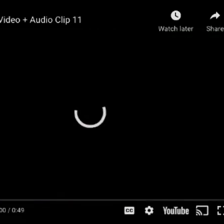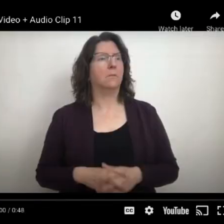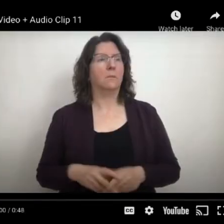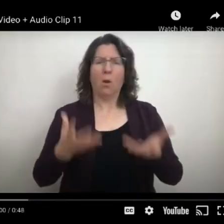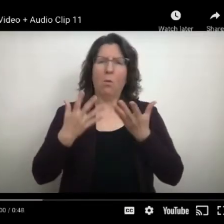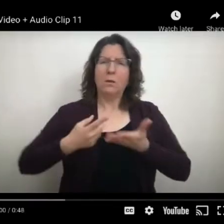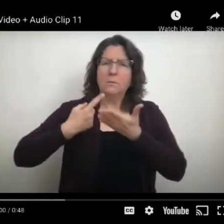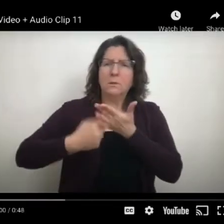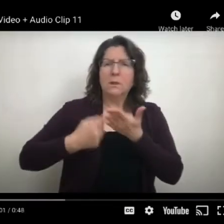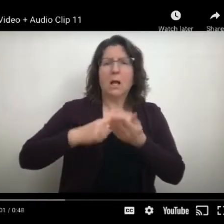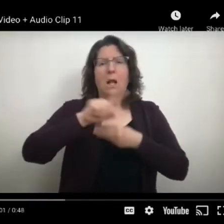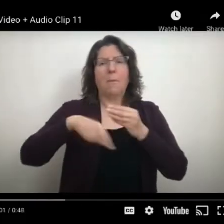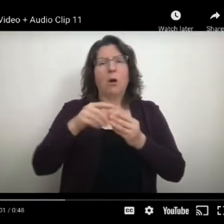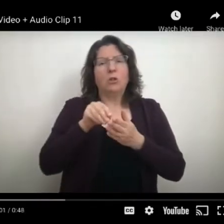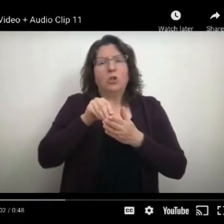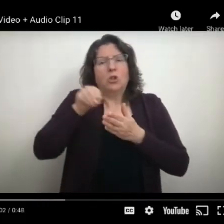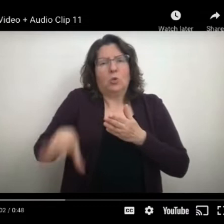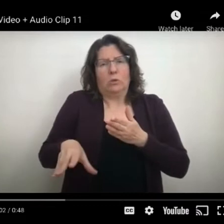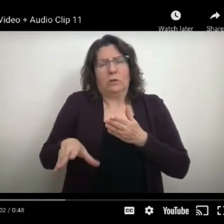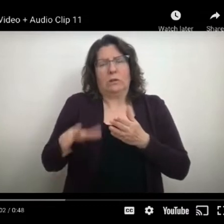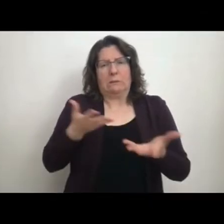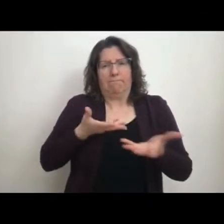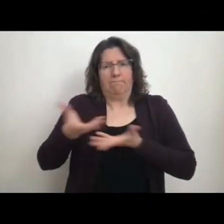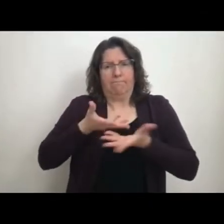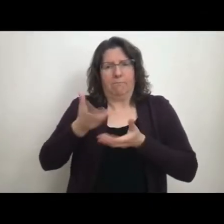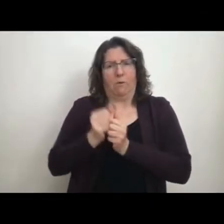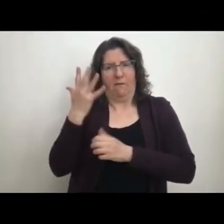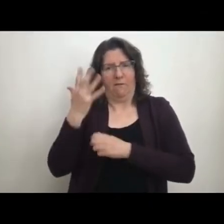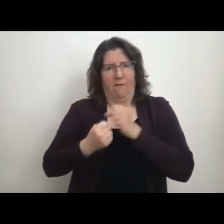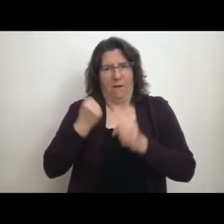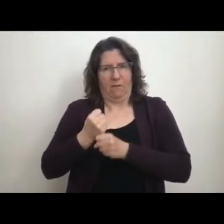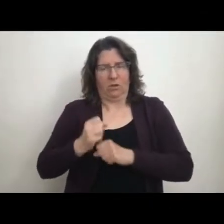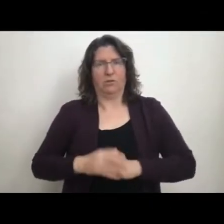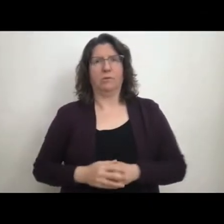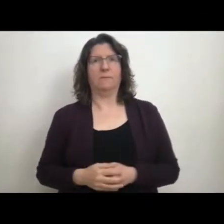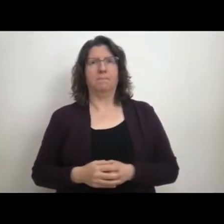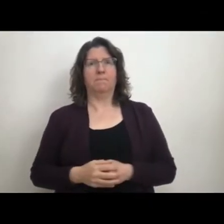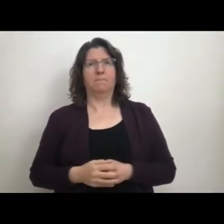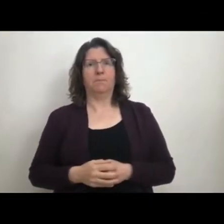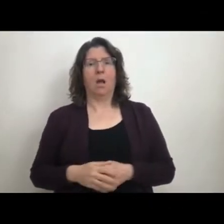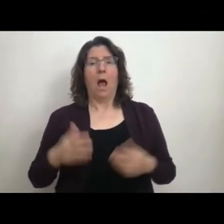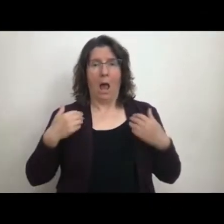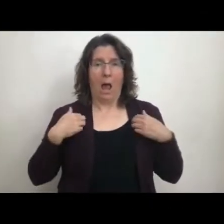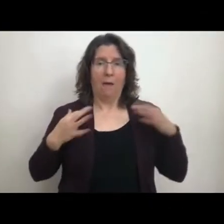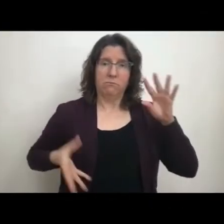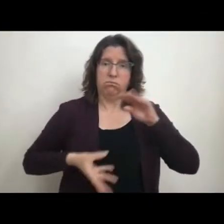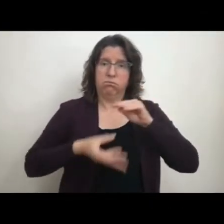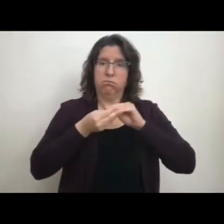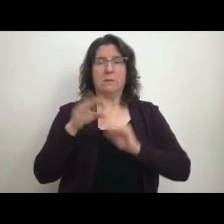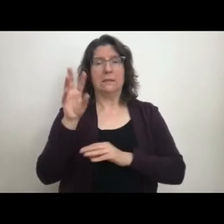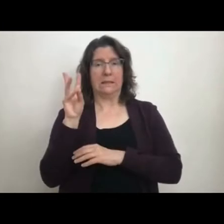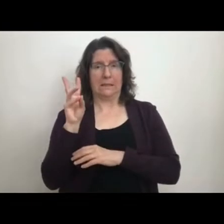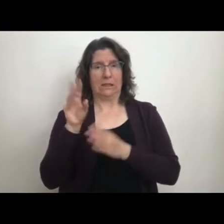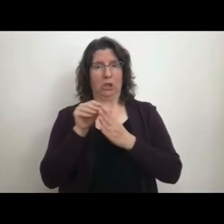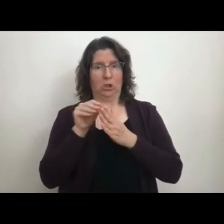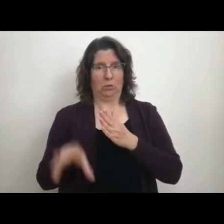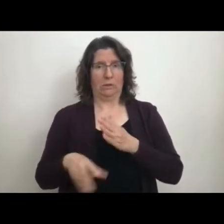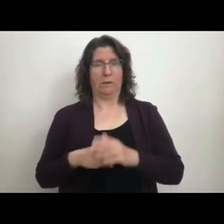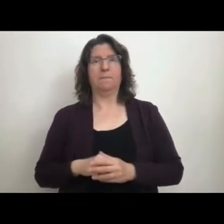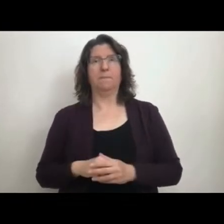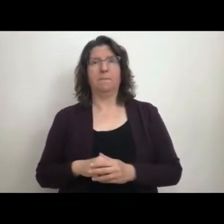I want to talk about the students I worked closely with for those five years.